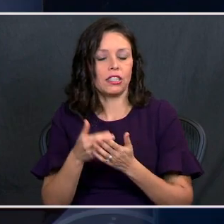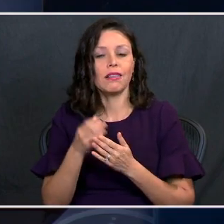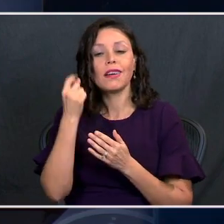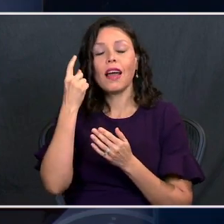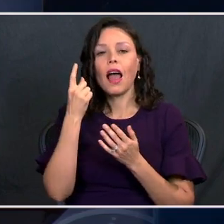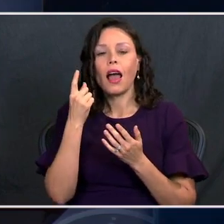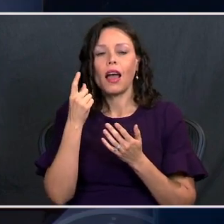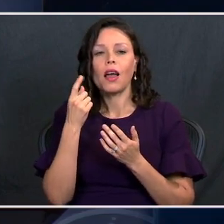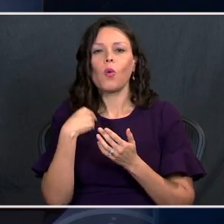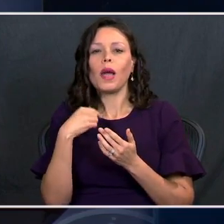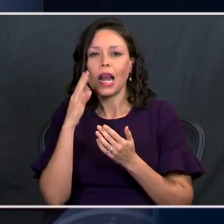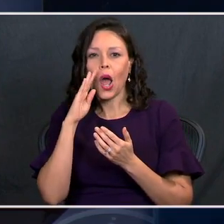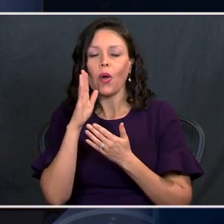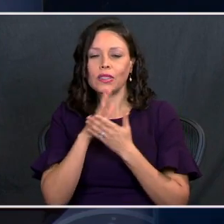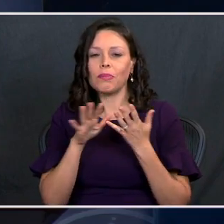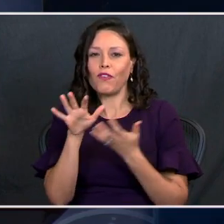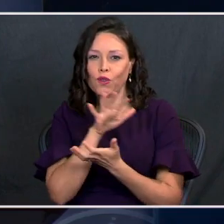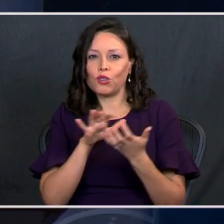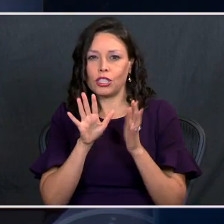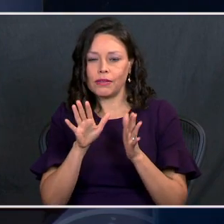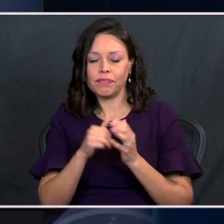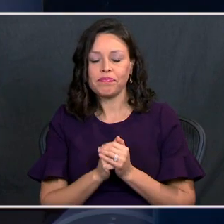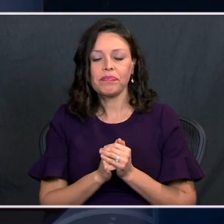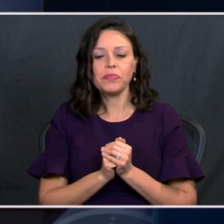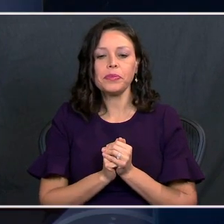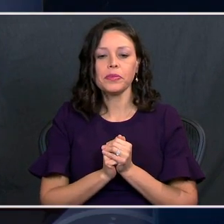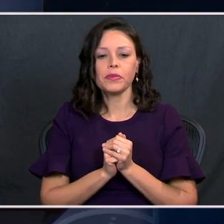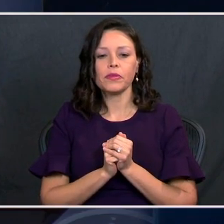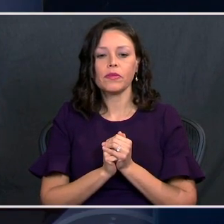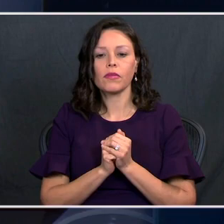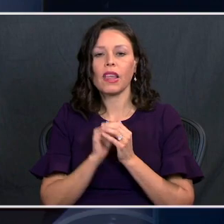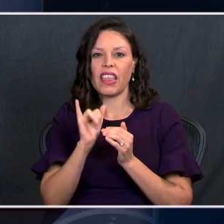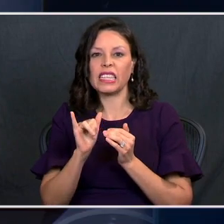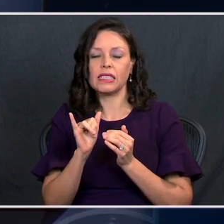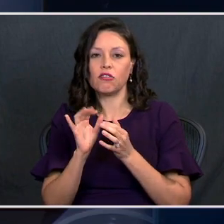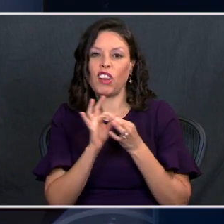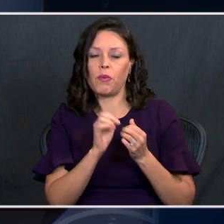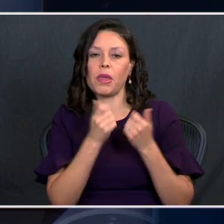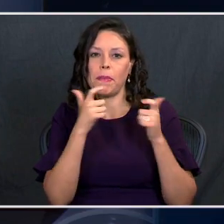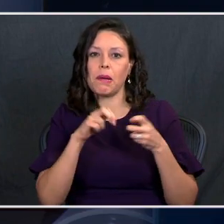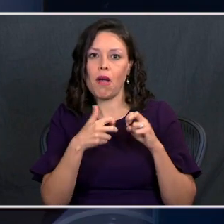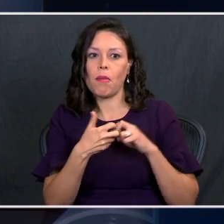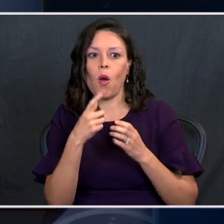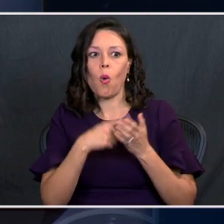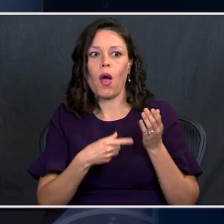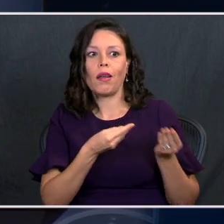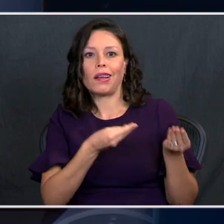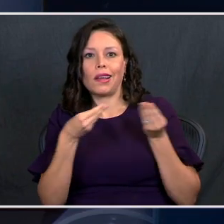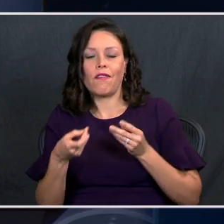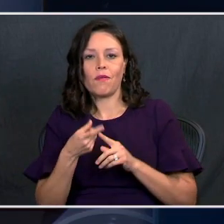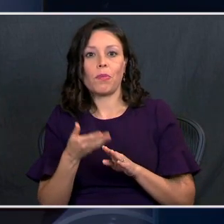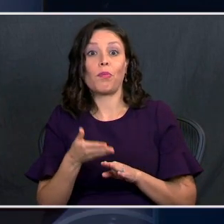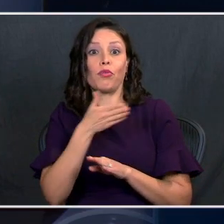which we acknowledge there is some confusion -- is -- speaks to a larger problem, which is what we're inheriting from the prior administration,